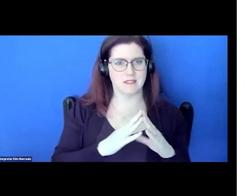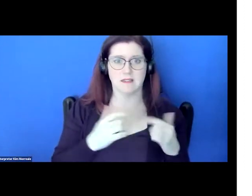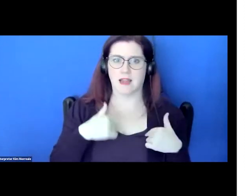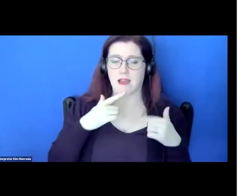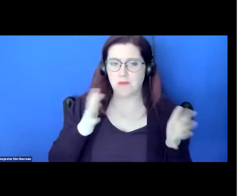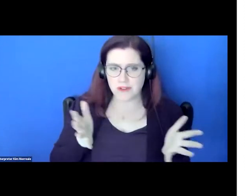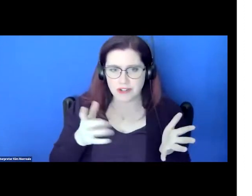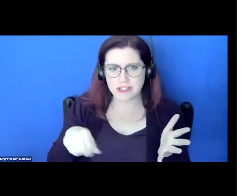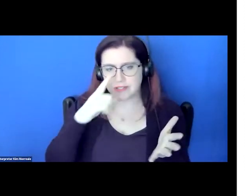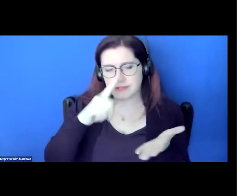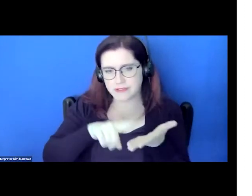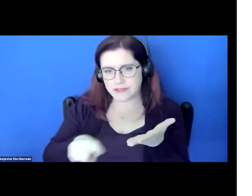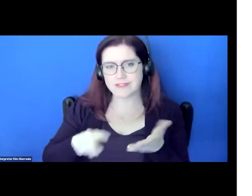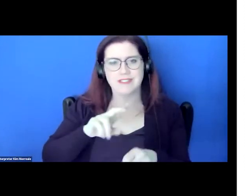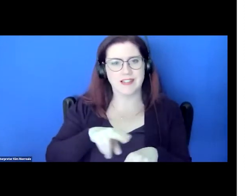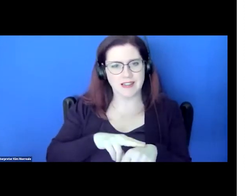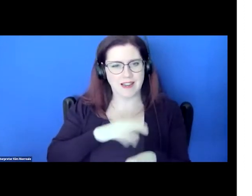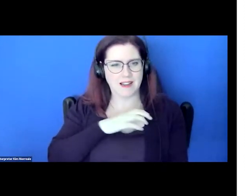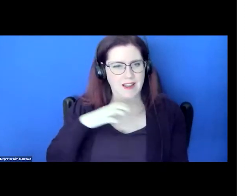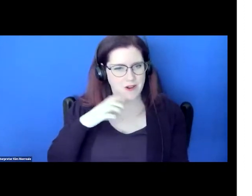to go to the National Congress of American Indians.